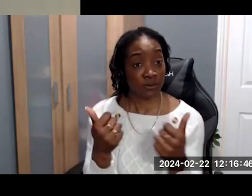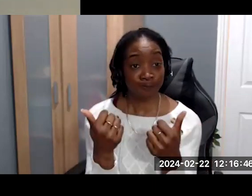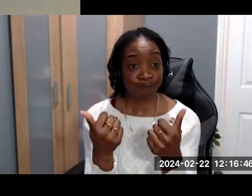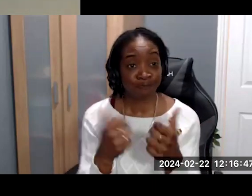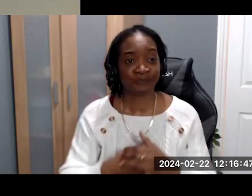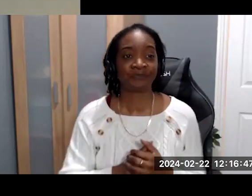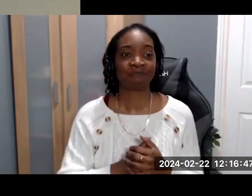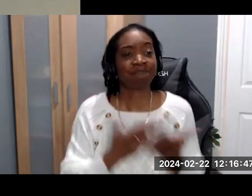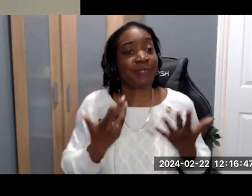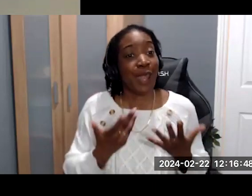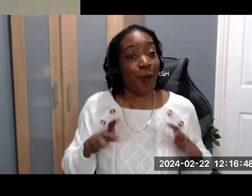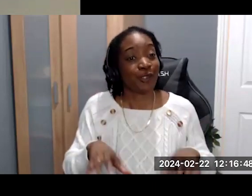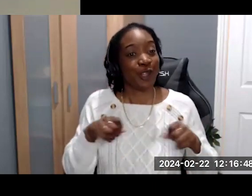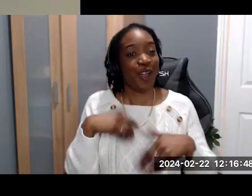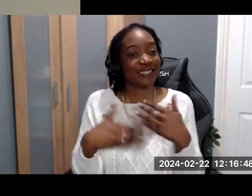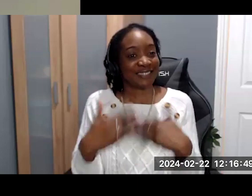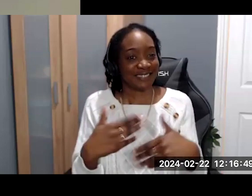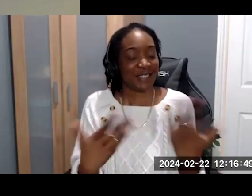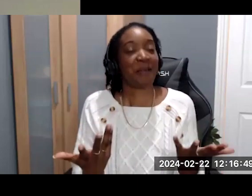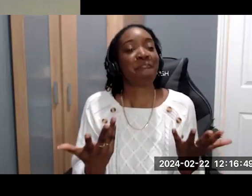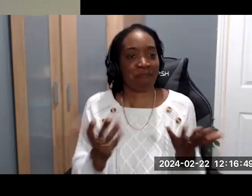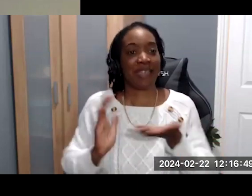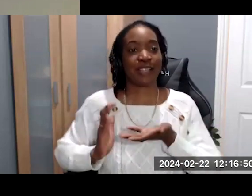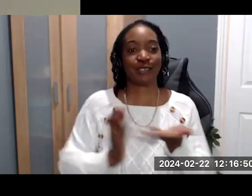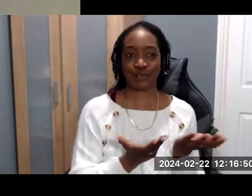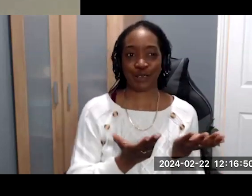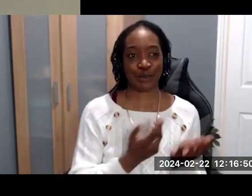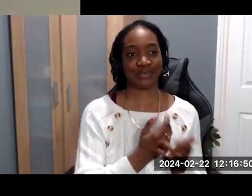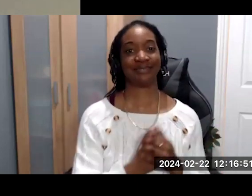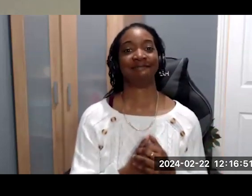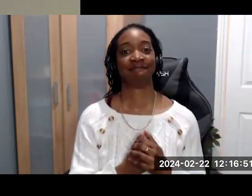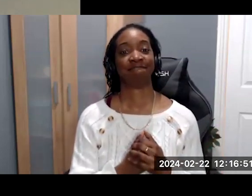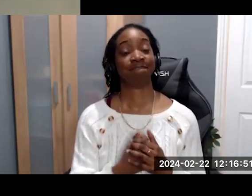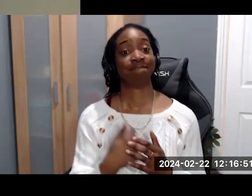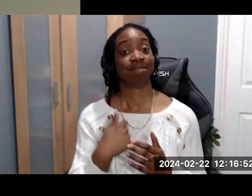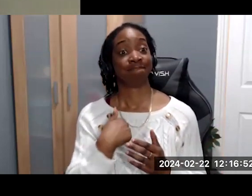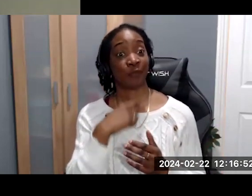now that we have started uh I've given those introductions um I am going to take a moment